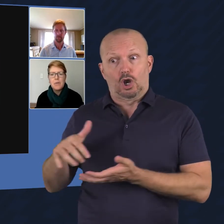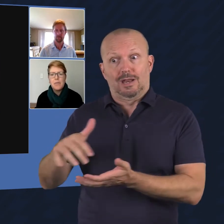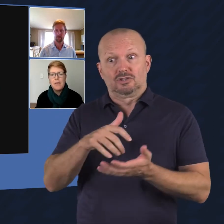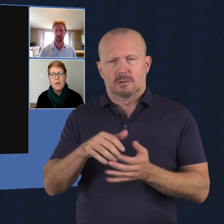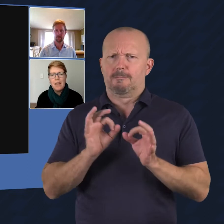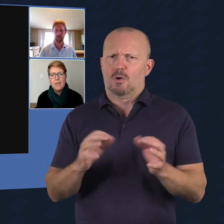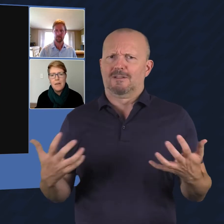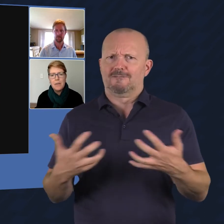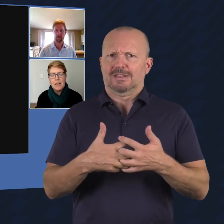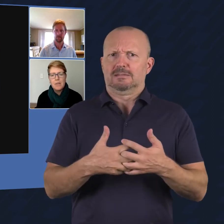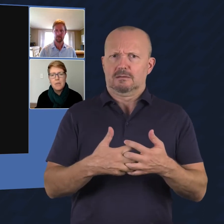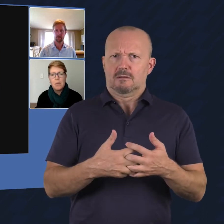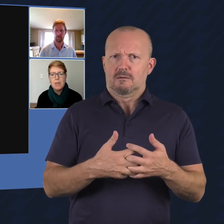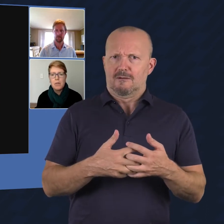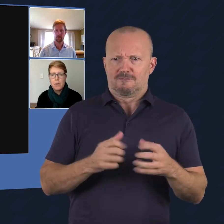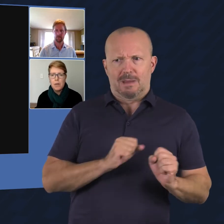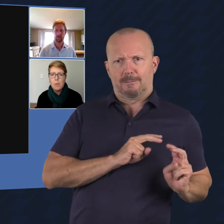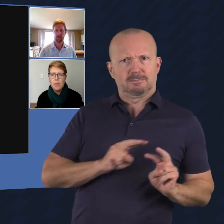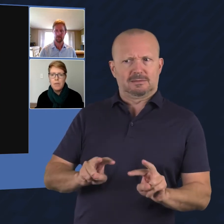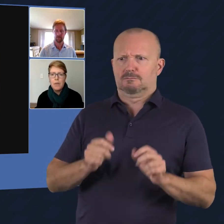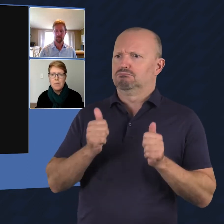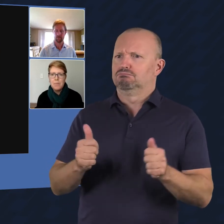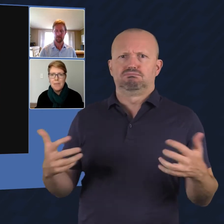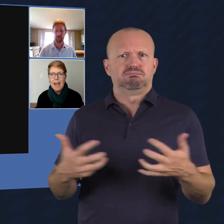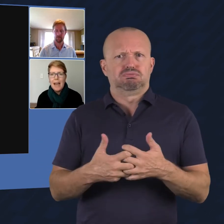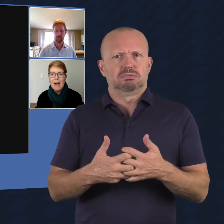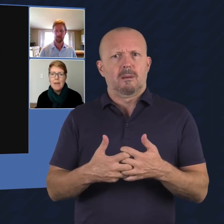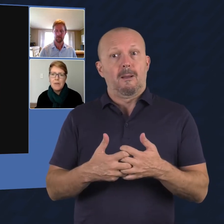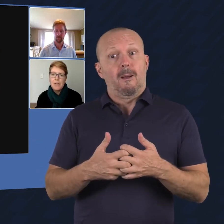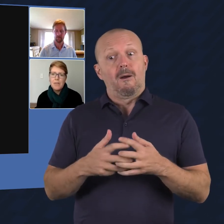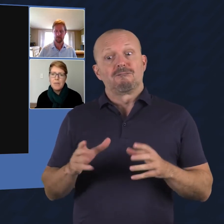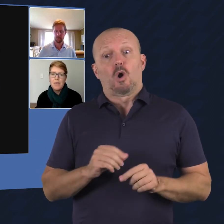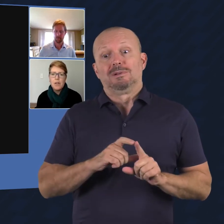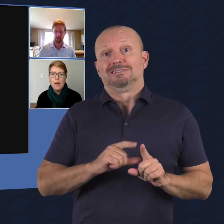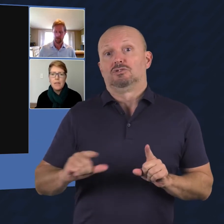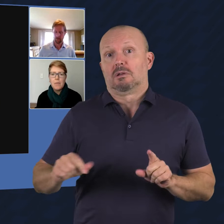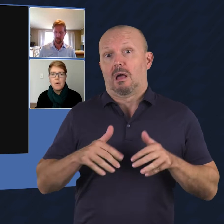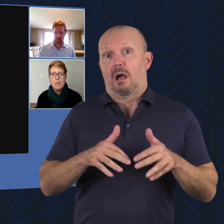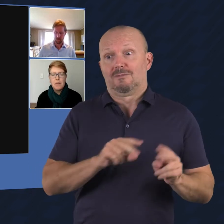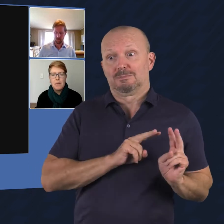fit for ATLs collections from a curatorial point of view. However, from a digital archivist's point of view,